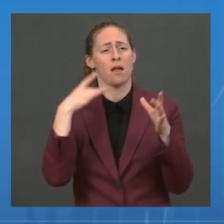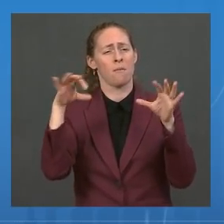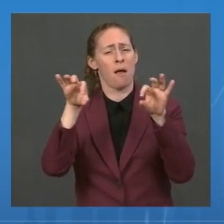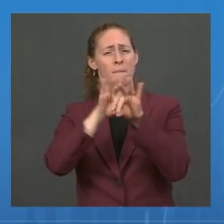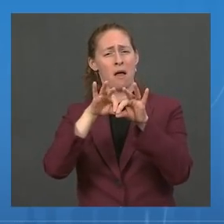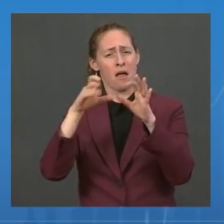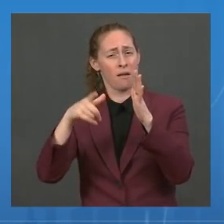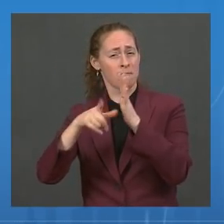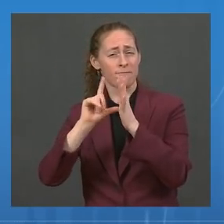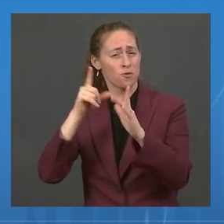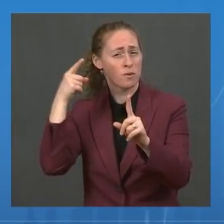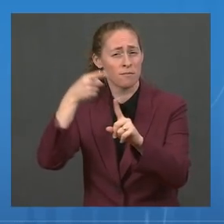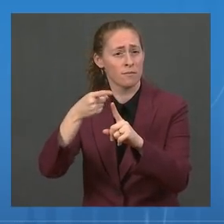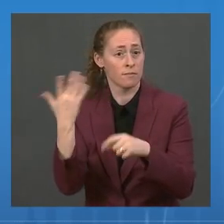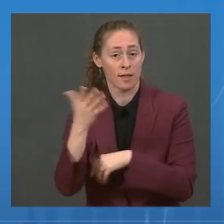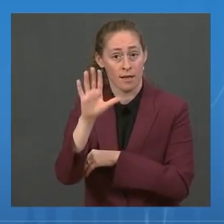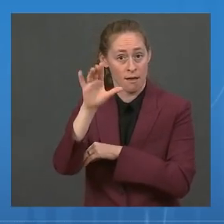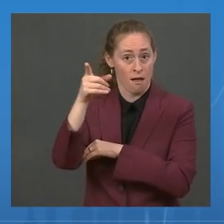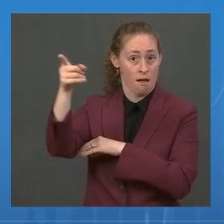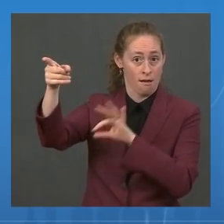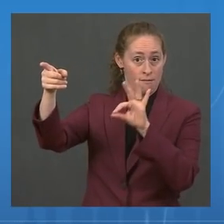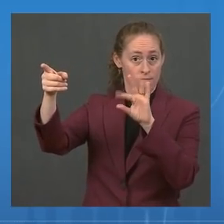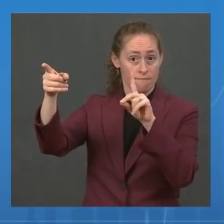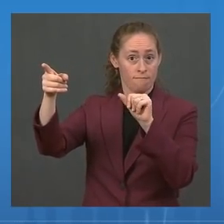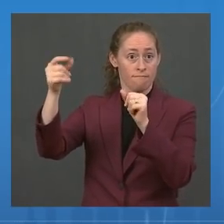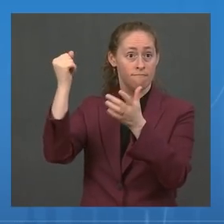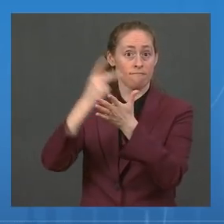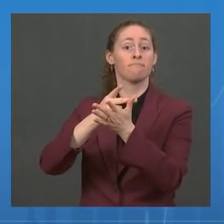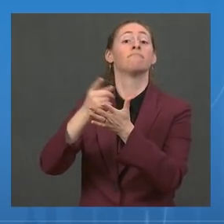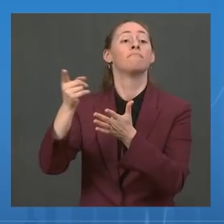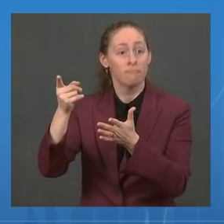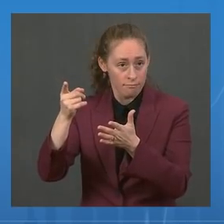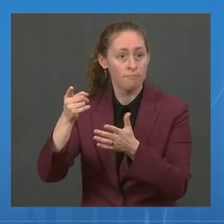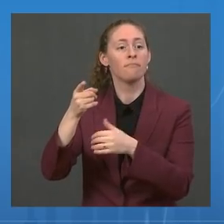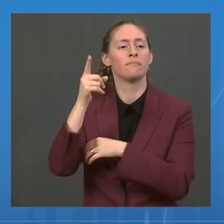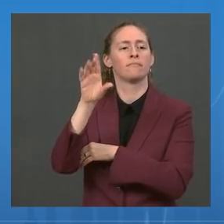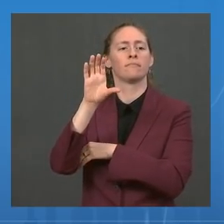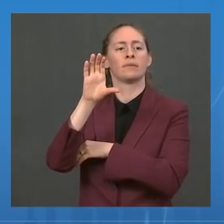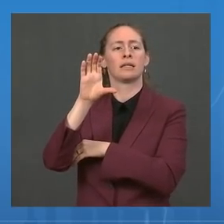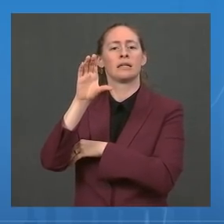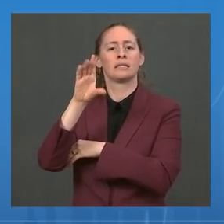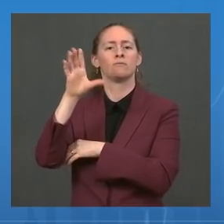If the FDA grants the authorization, the CDC's Advisory Committee on Immunization Practices